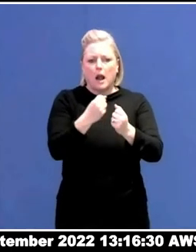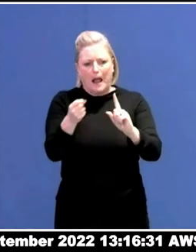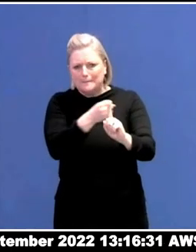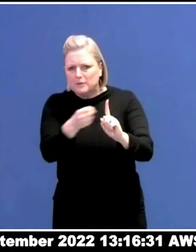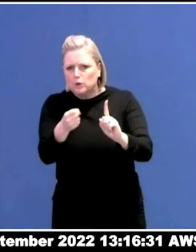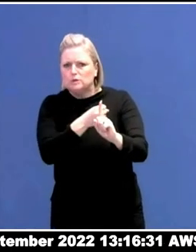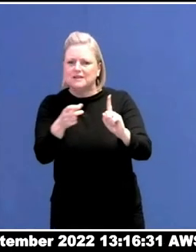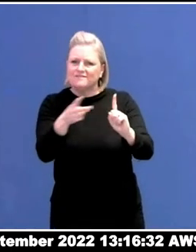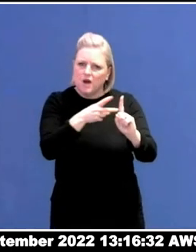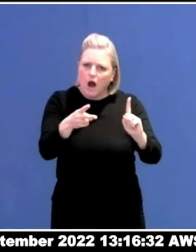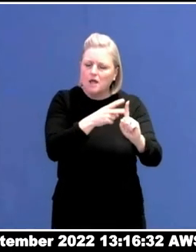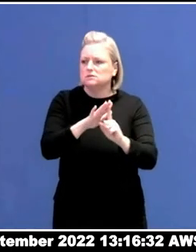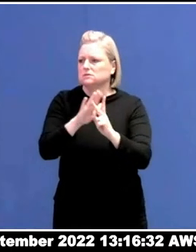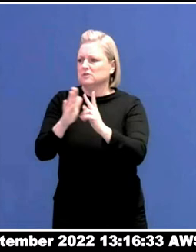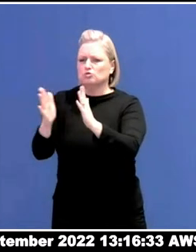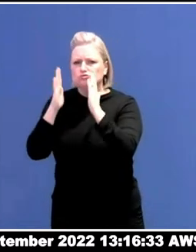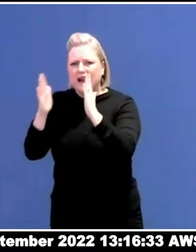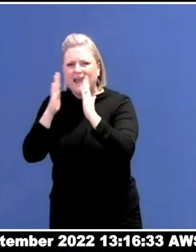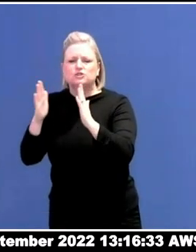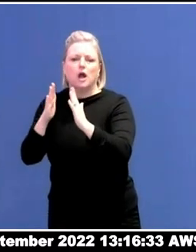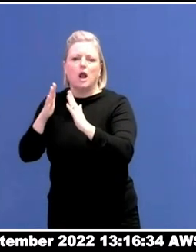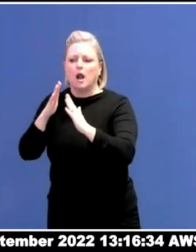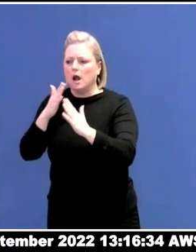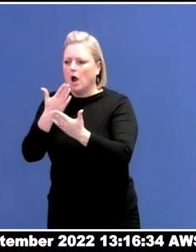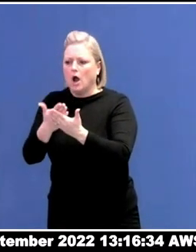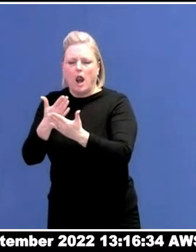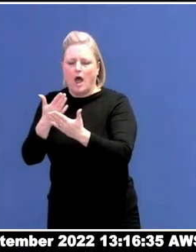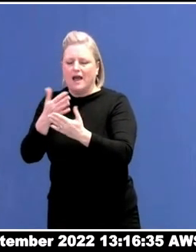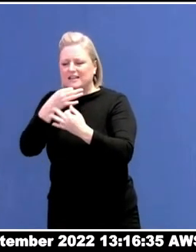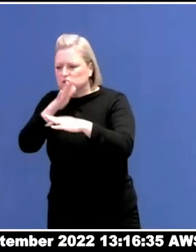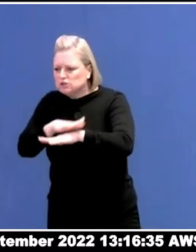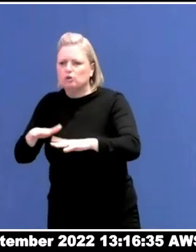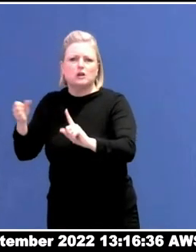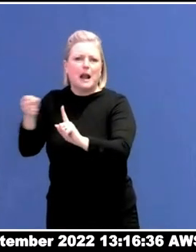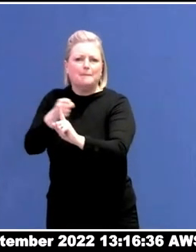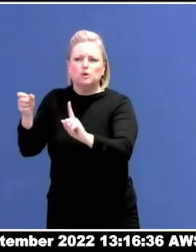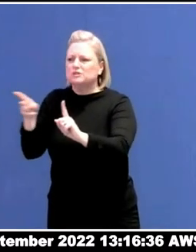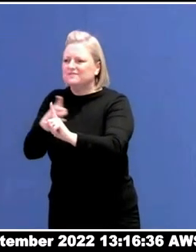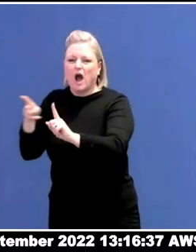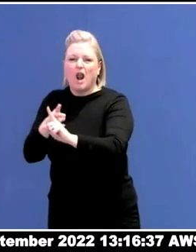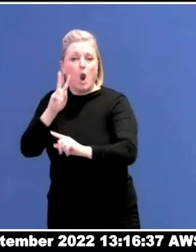institutions. Those organisations protect themselves, and it's exactly the same in